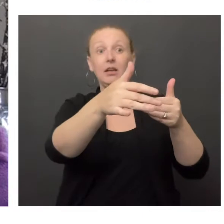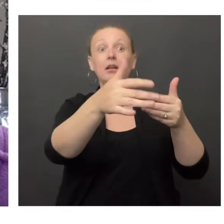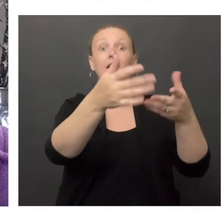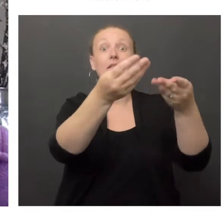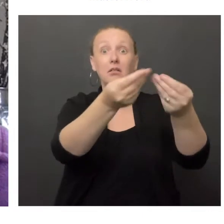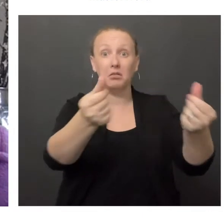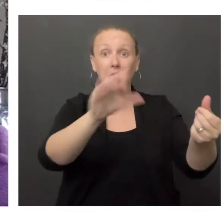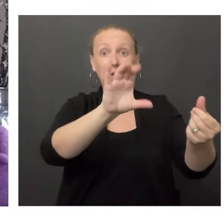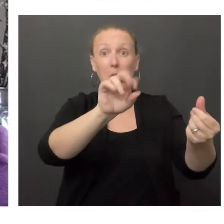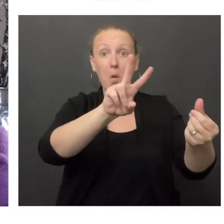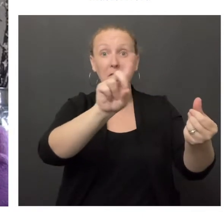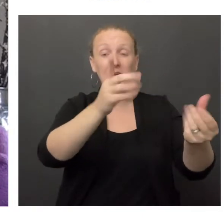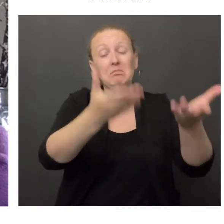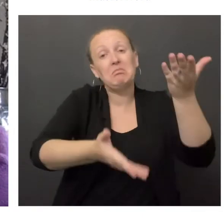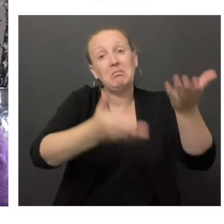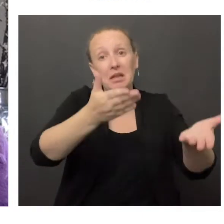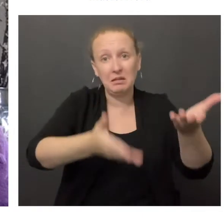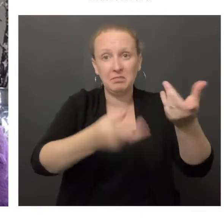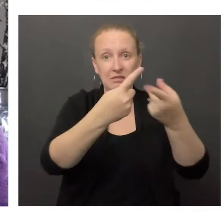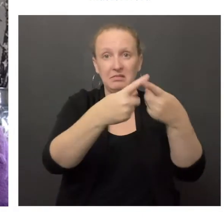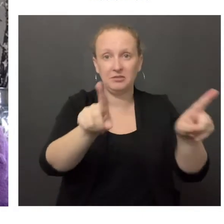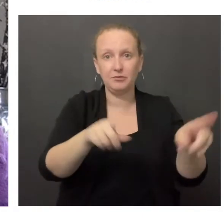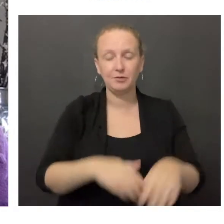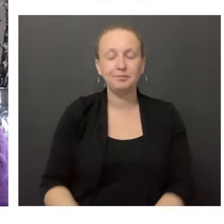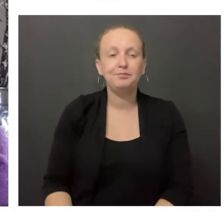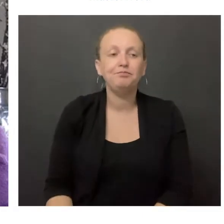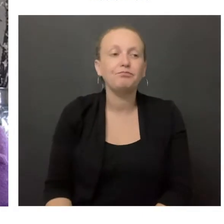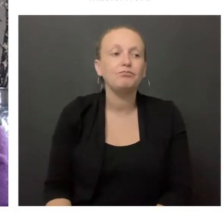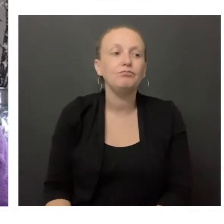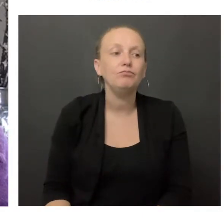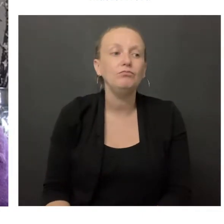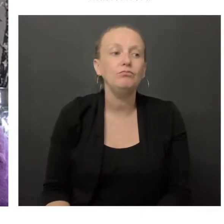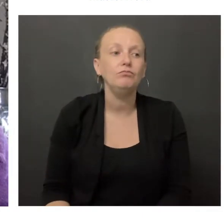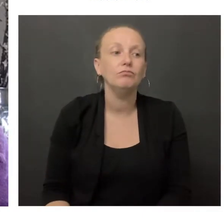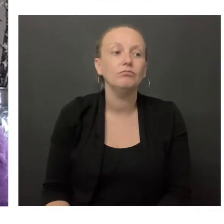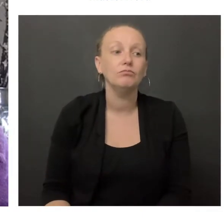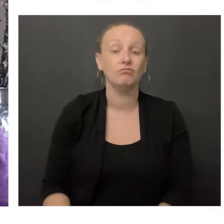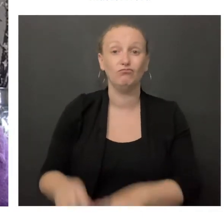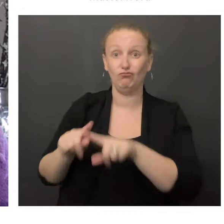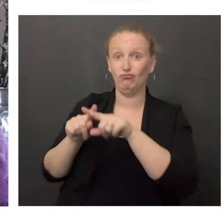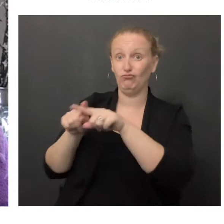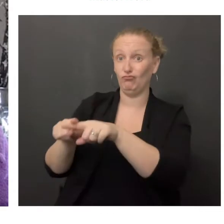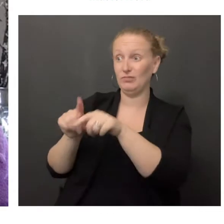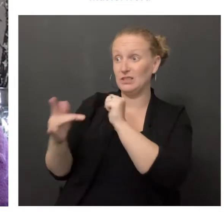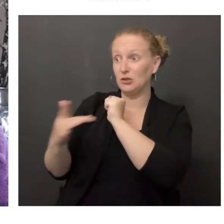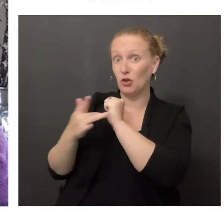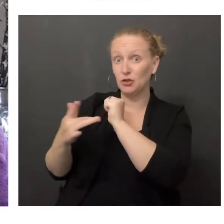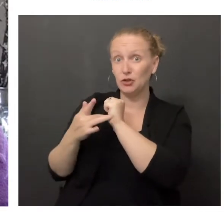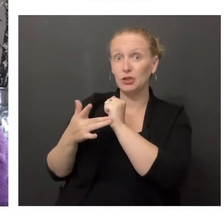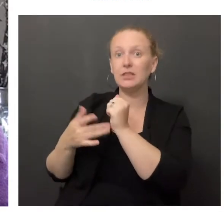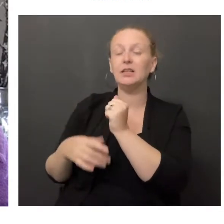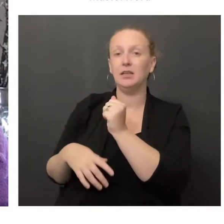we have leveraged a couple of different technologies. One that is, is I'm really proud